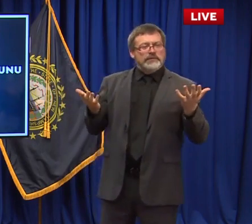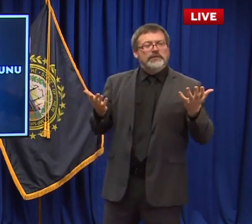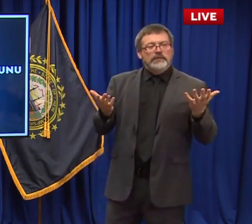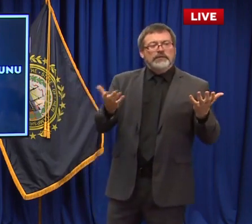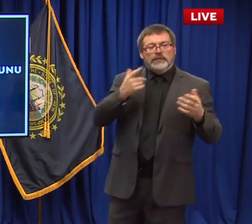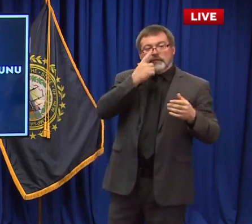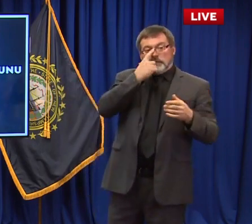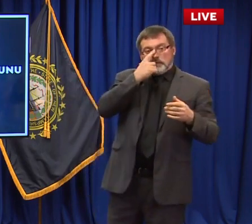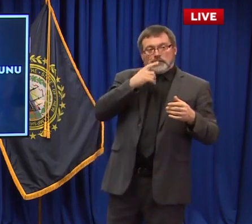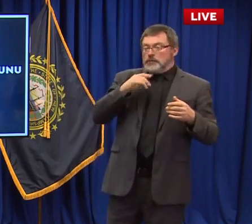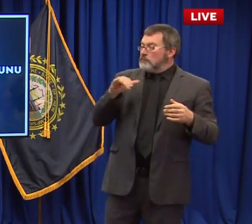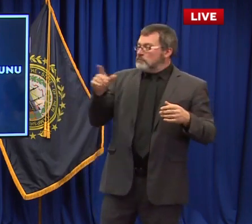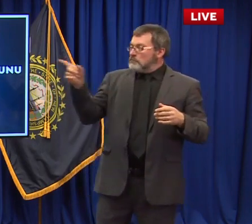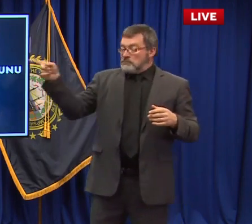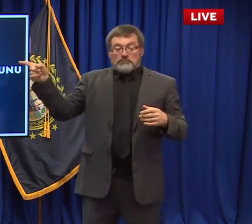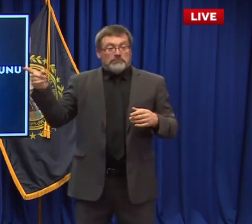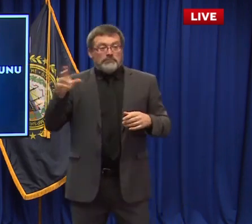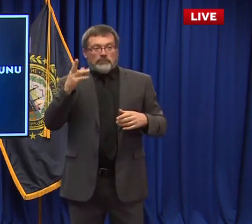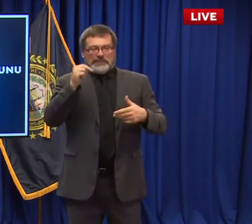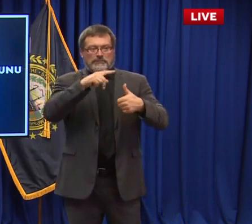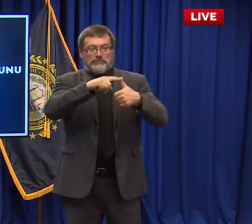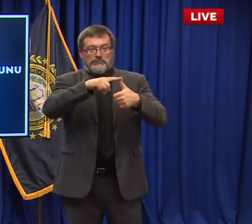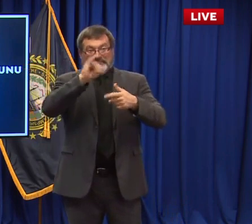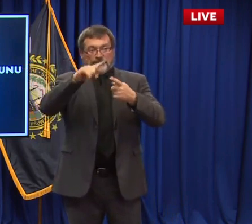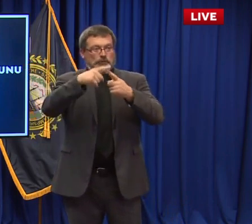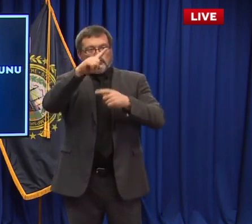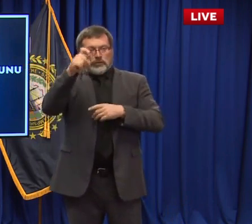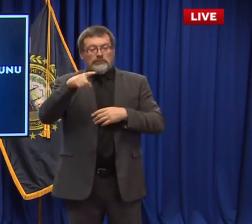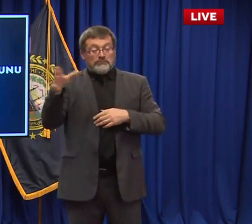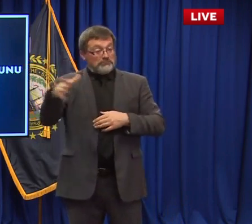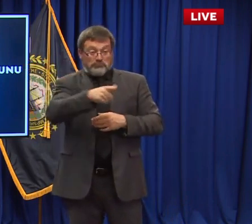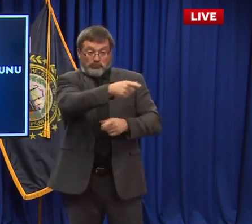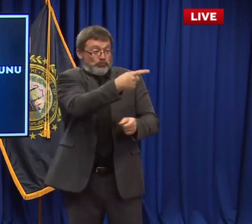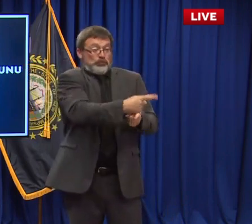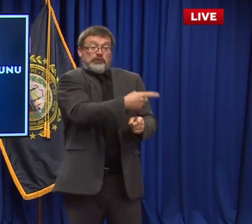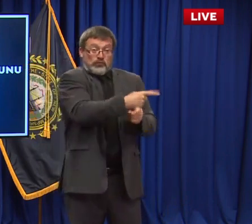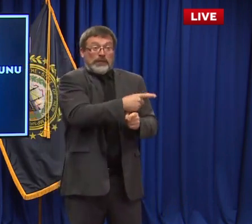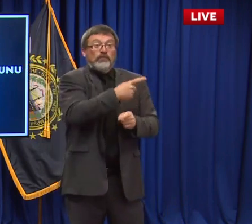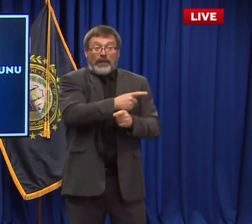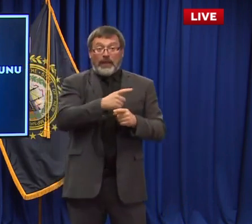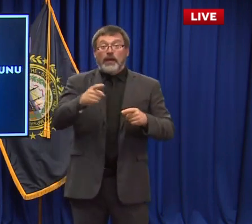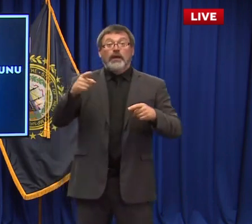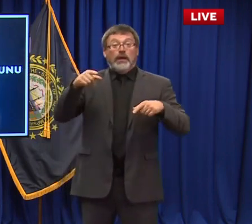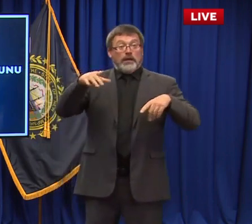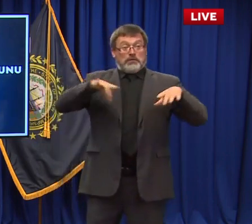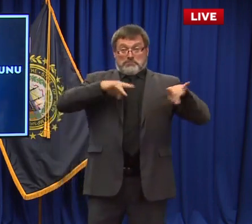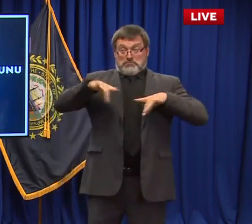I’LL TAKE THE FIRST QUESTION ABOUT THE TEST POSITIVITY RATE NATIONWIDE.